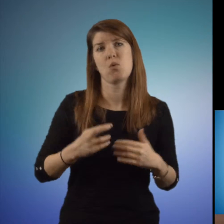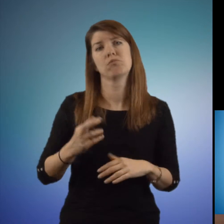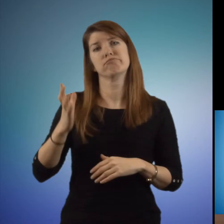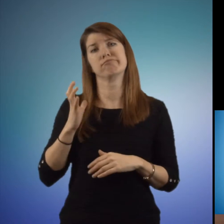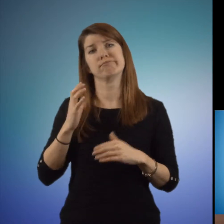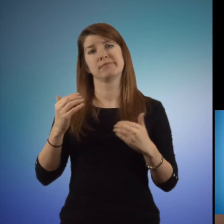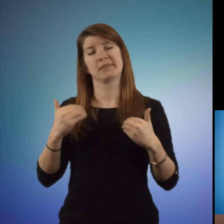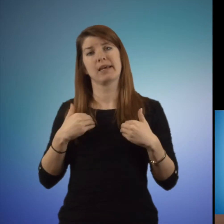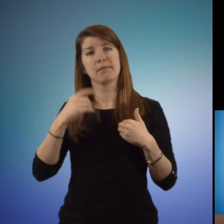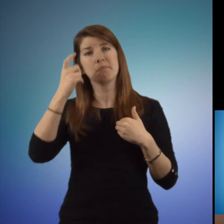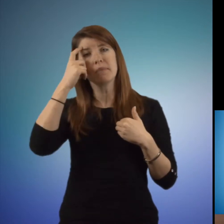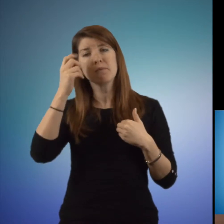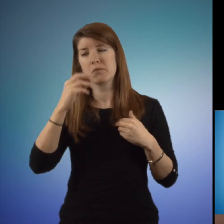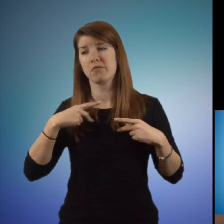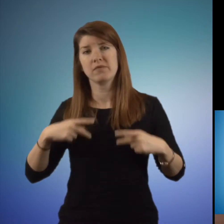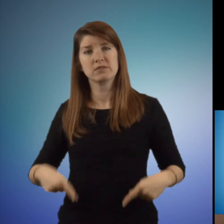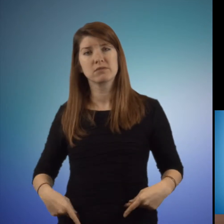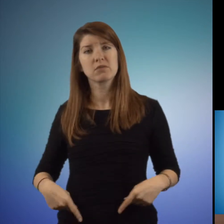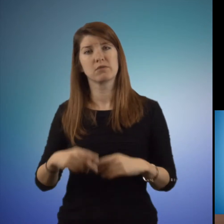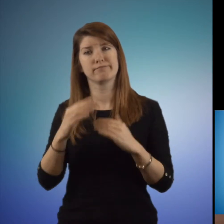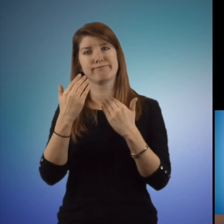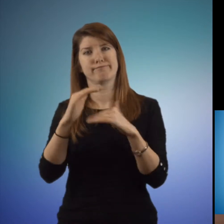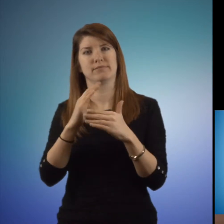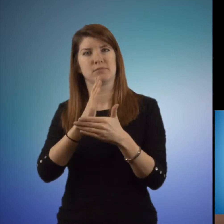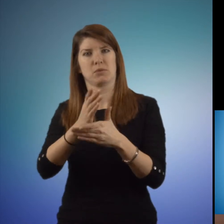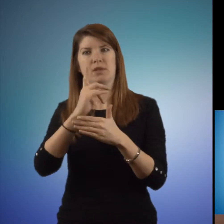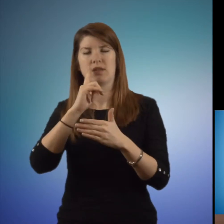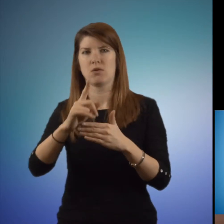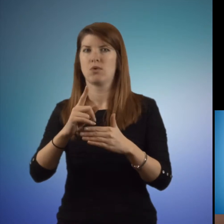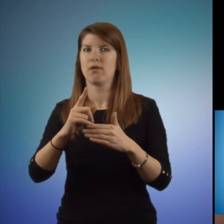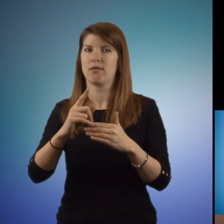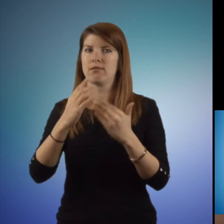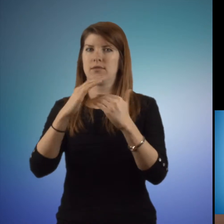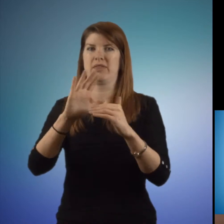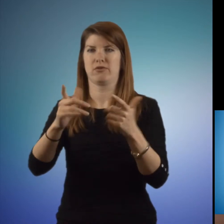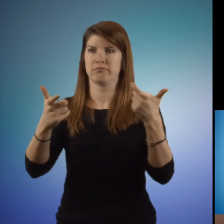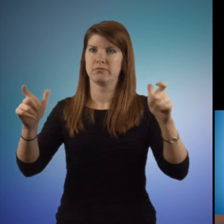that substantially limits major life activity of which vision